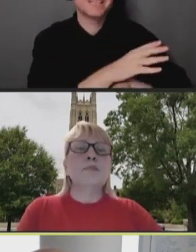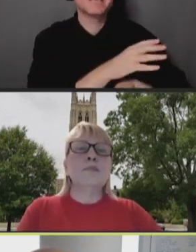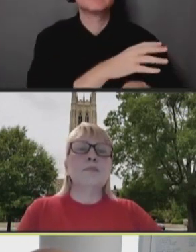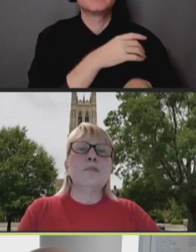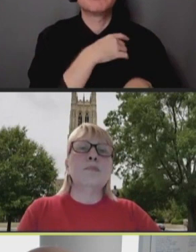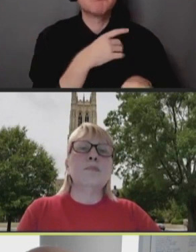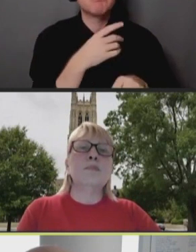cases.